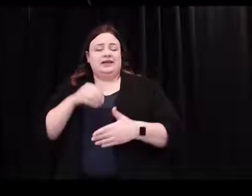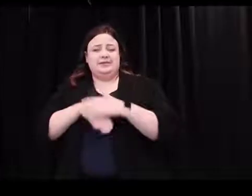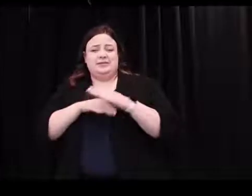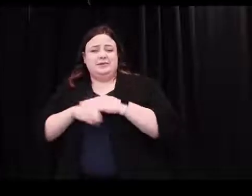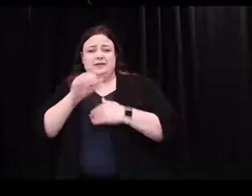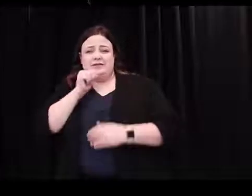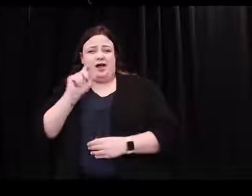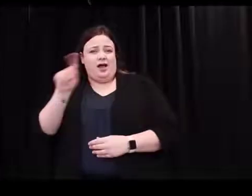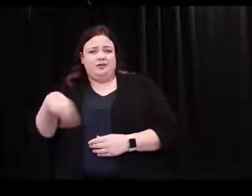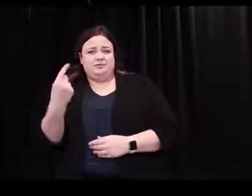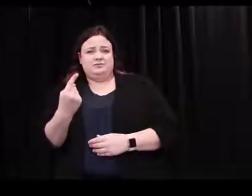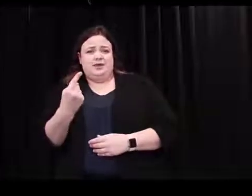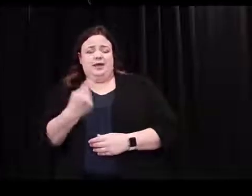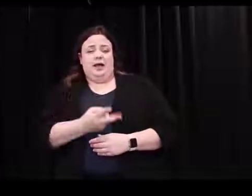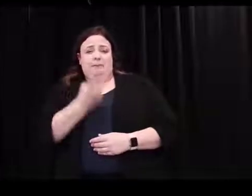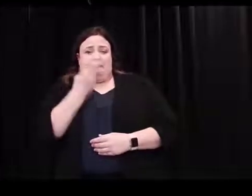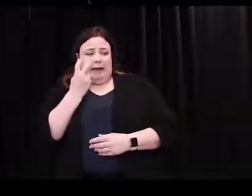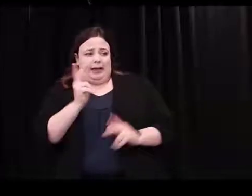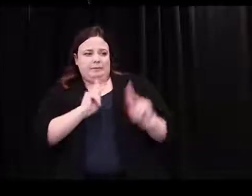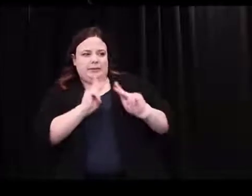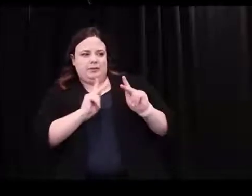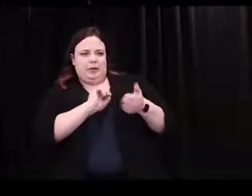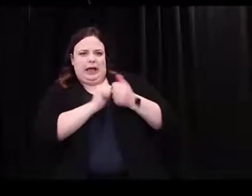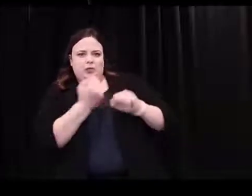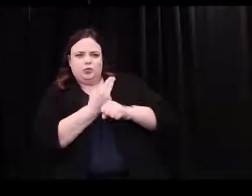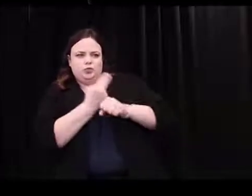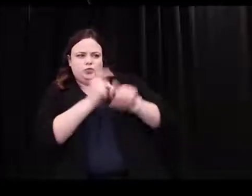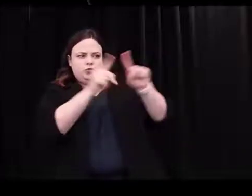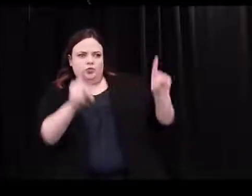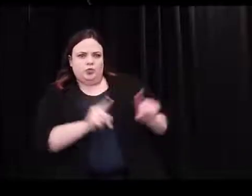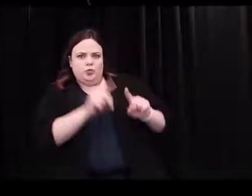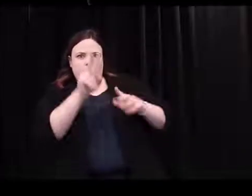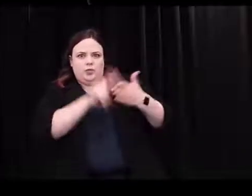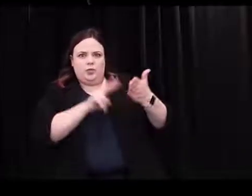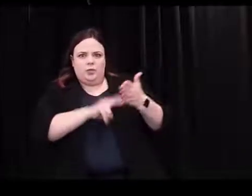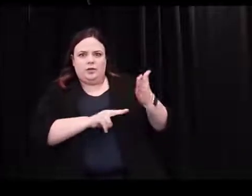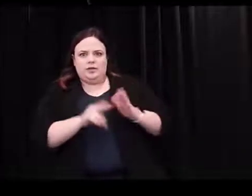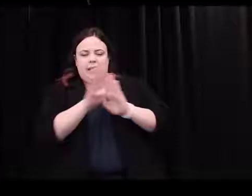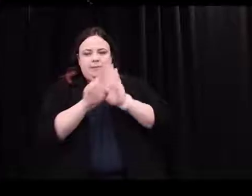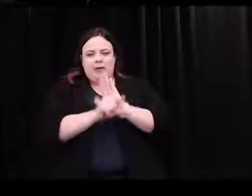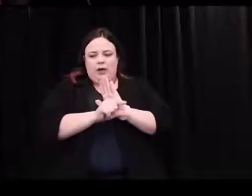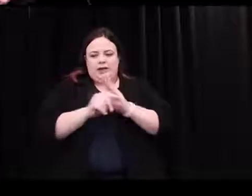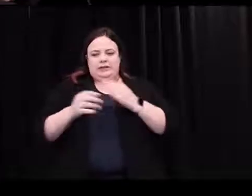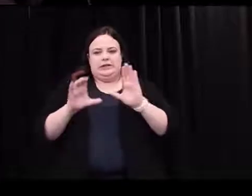about blind people using screen readers. On the background of this slide is a picture of a bunch